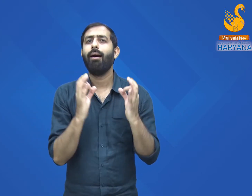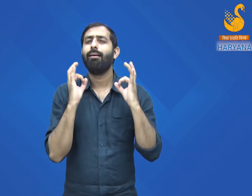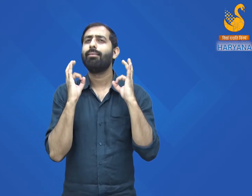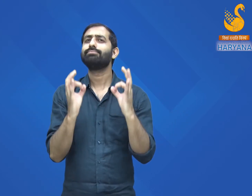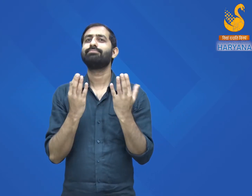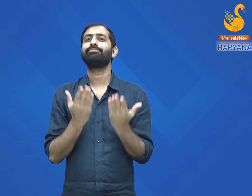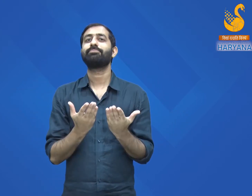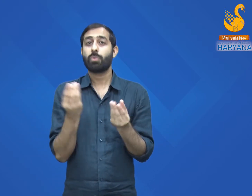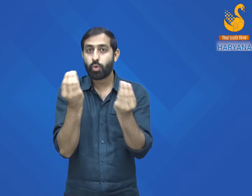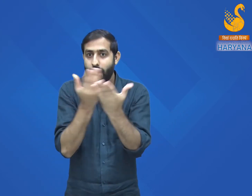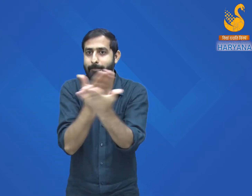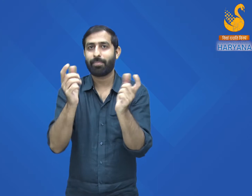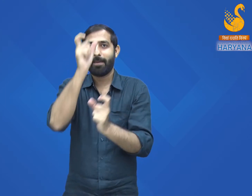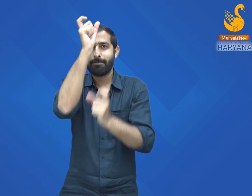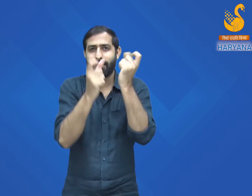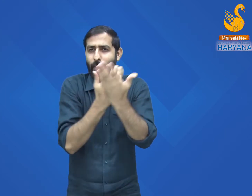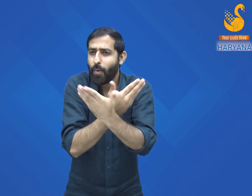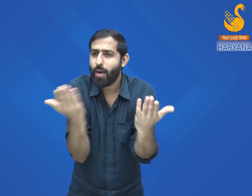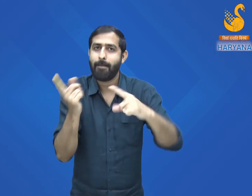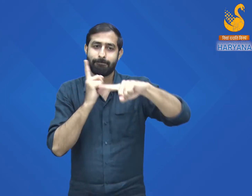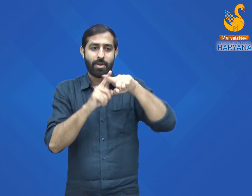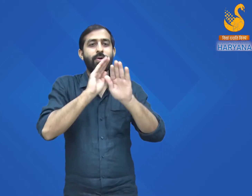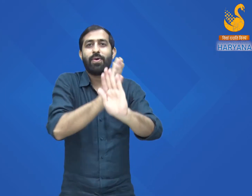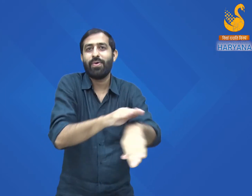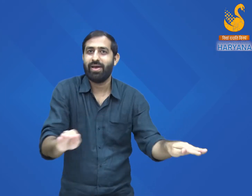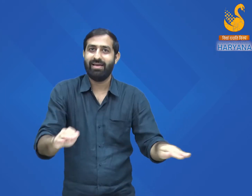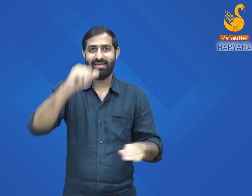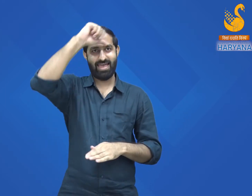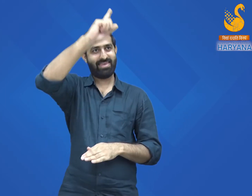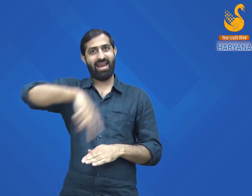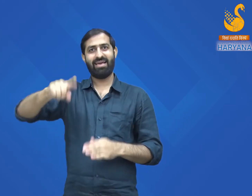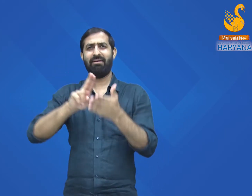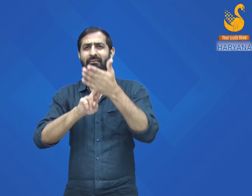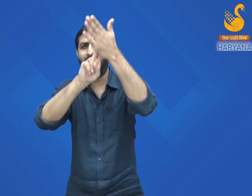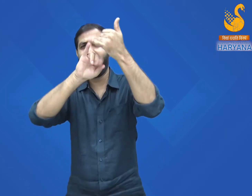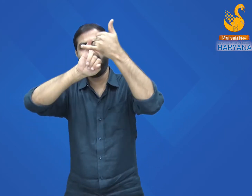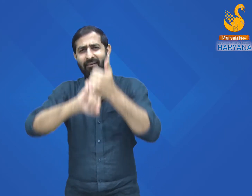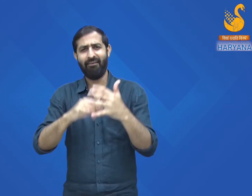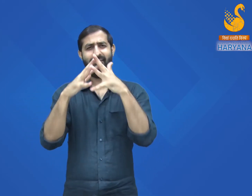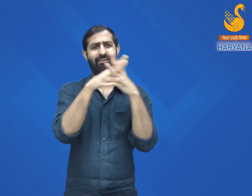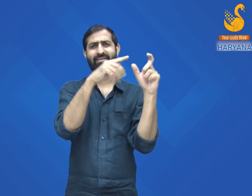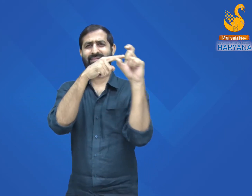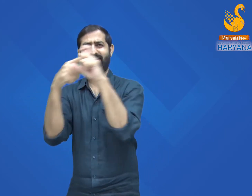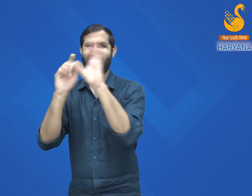and traditions across. As we all know children in India travel from one state to the other.